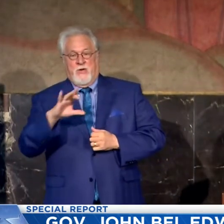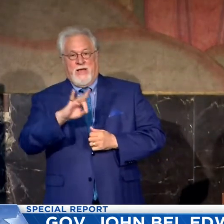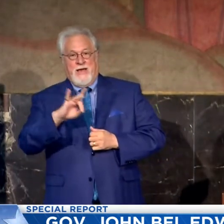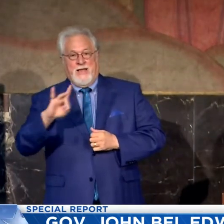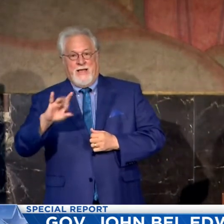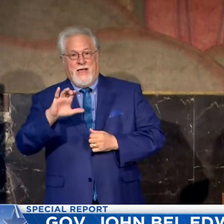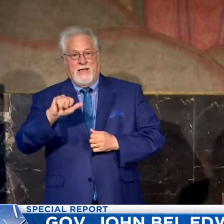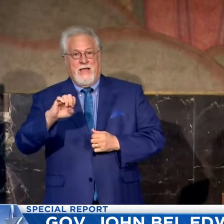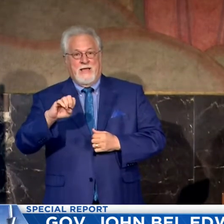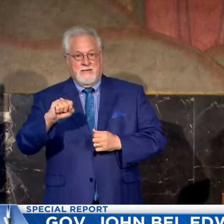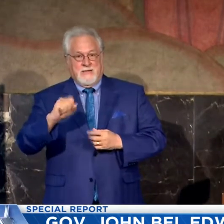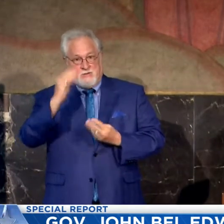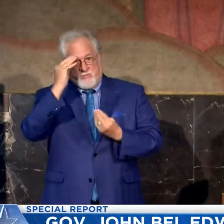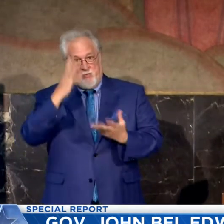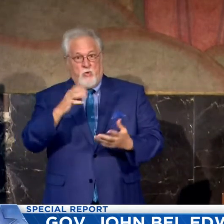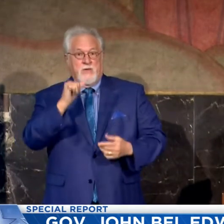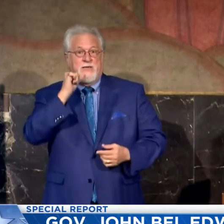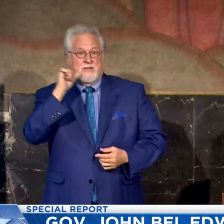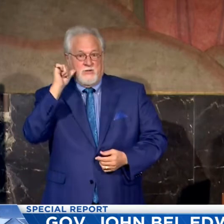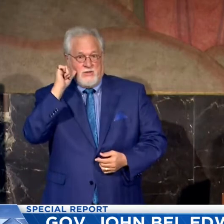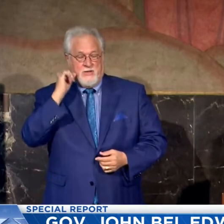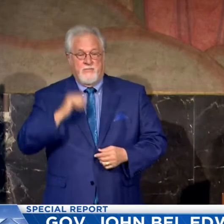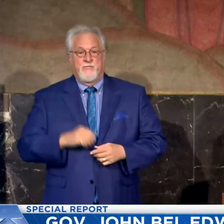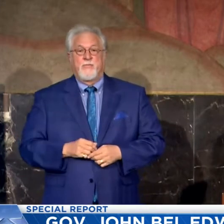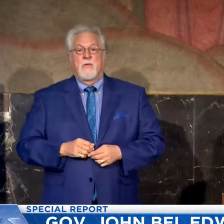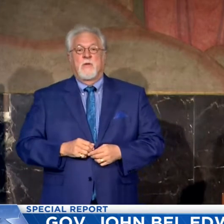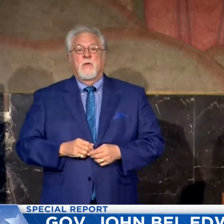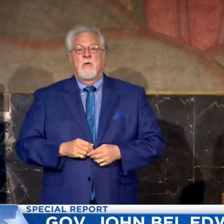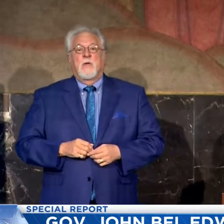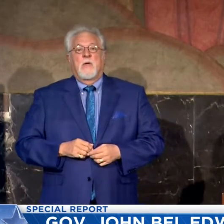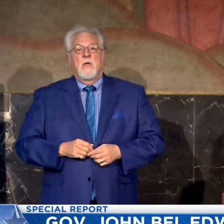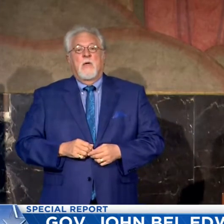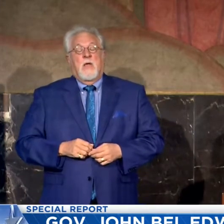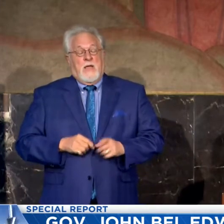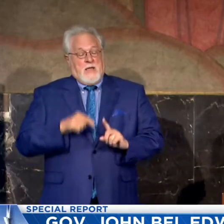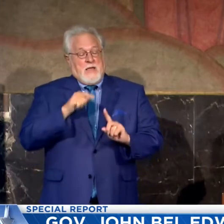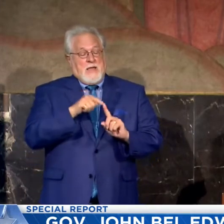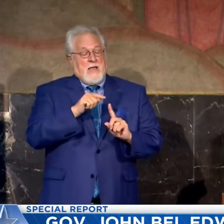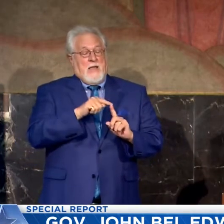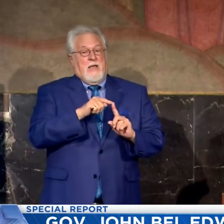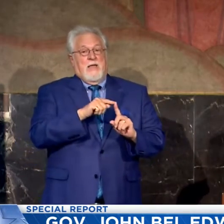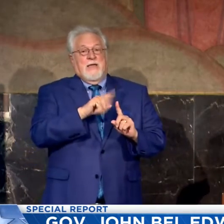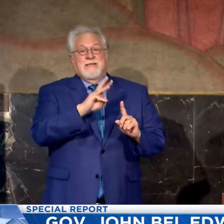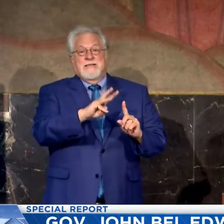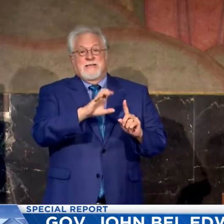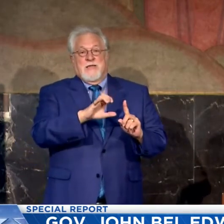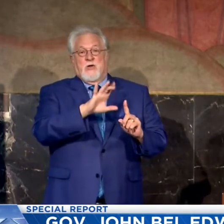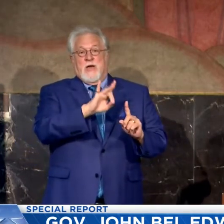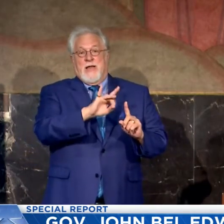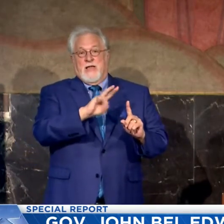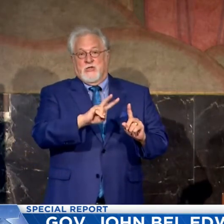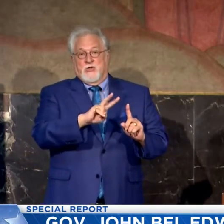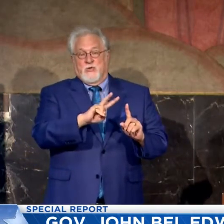YOU MIGHT HAVE BEEN JARRED A BIT WITH THE 1188 CASES